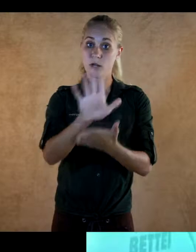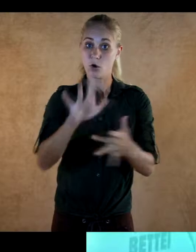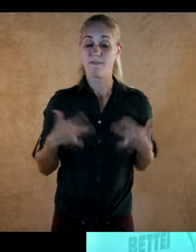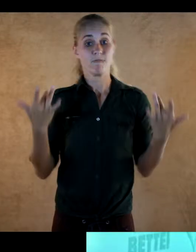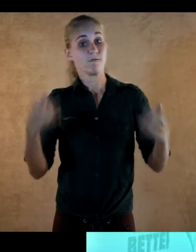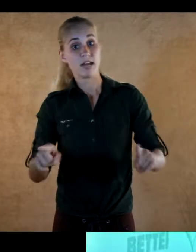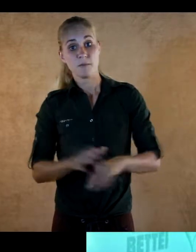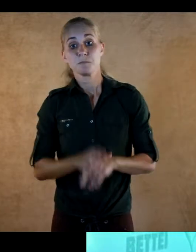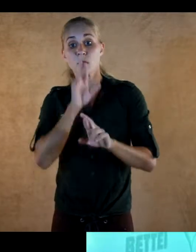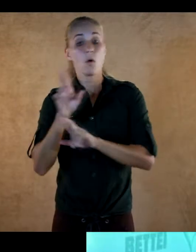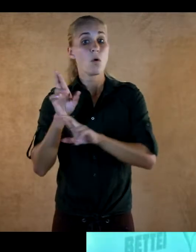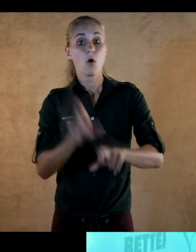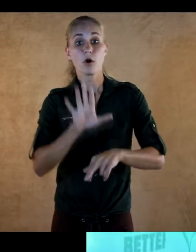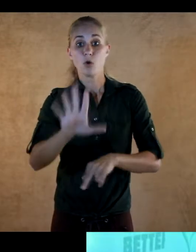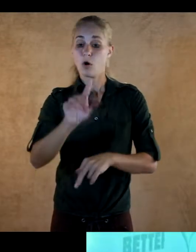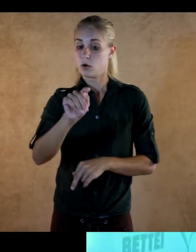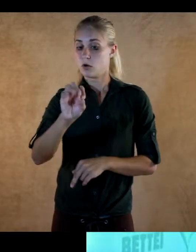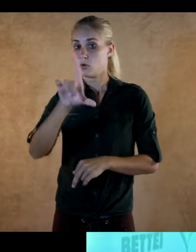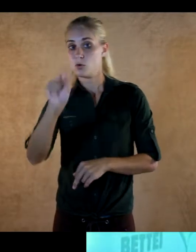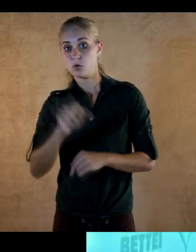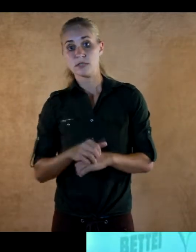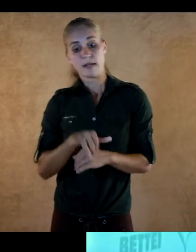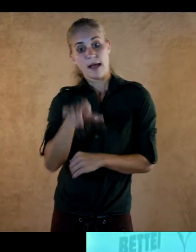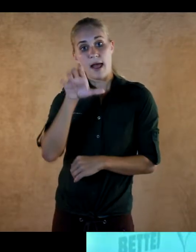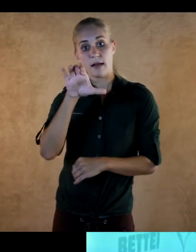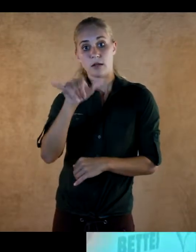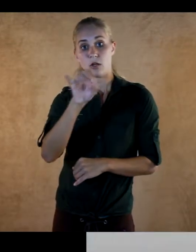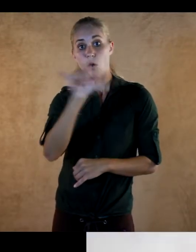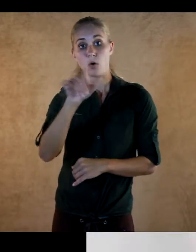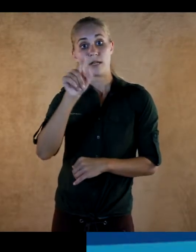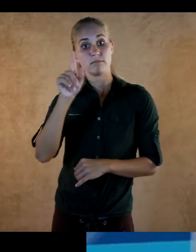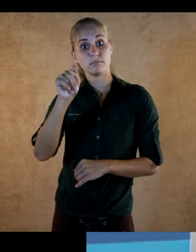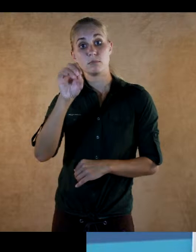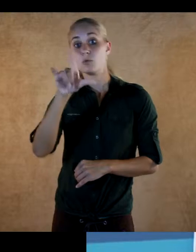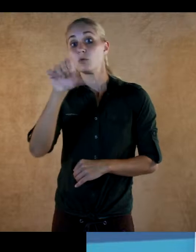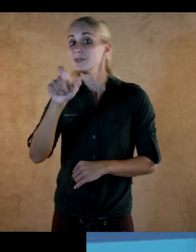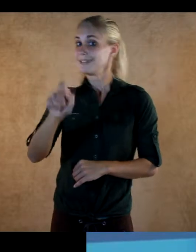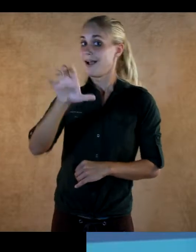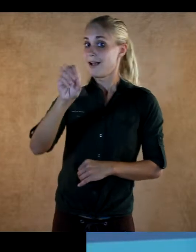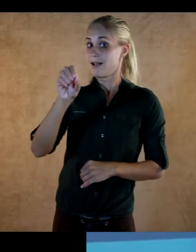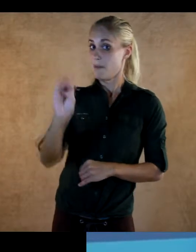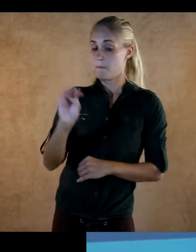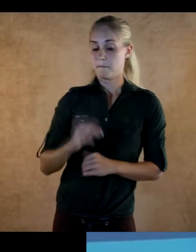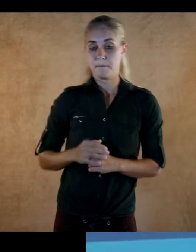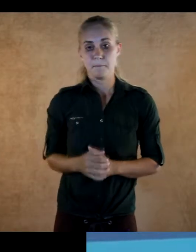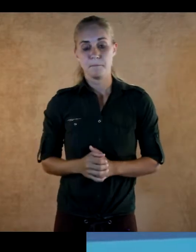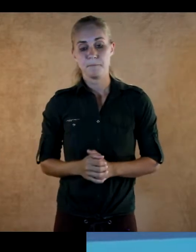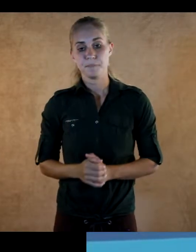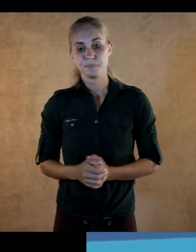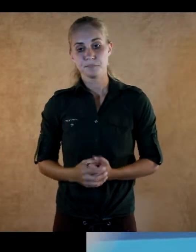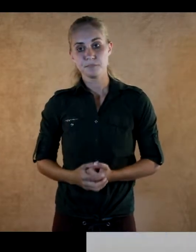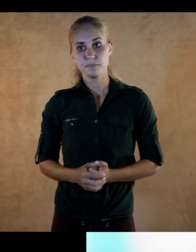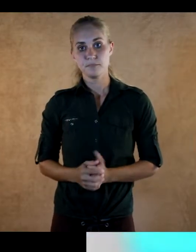order your marketing and promotional tools at YoliTools.com